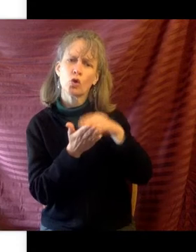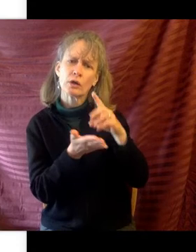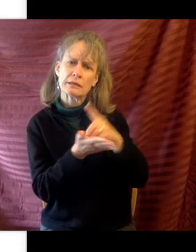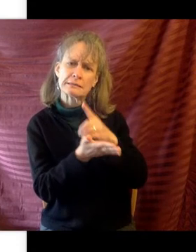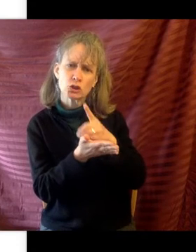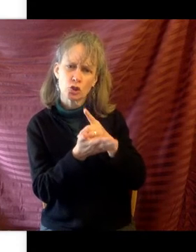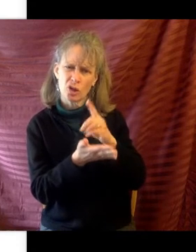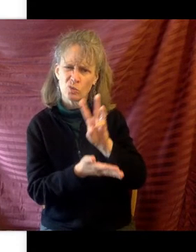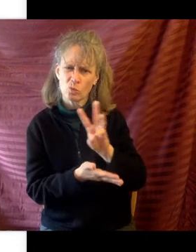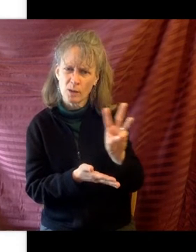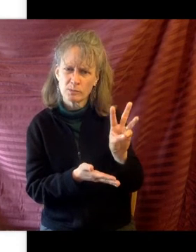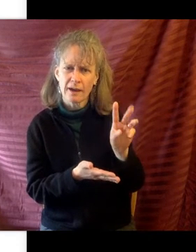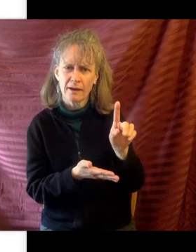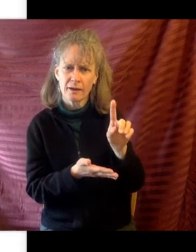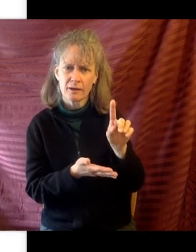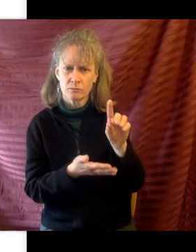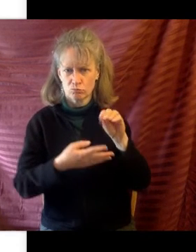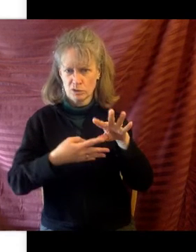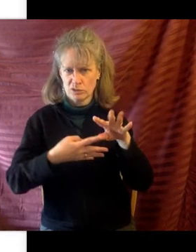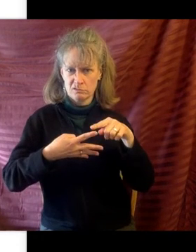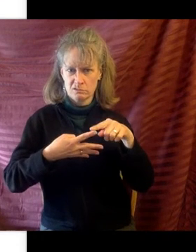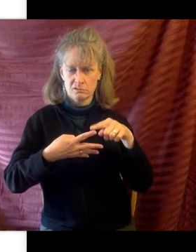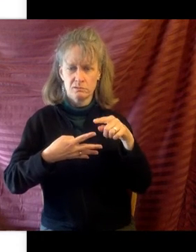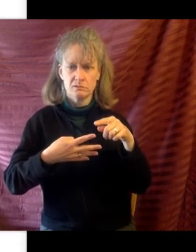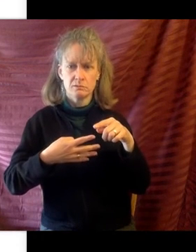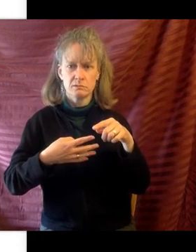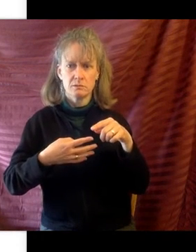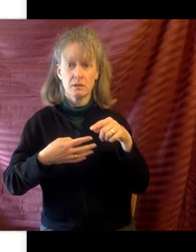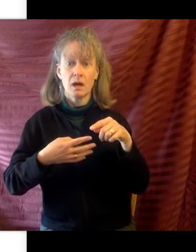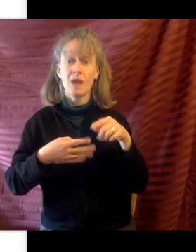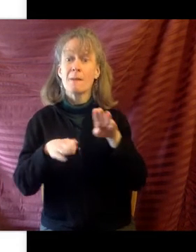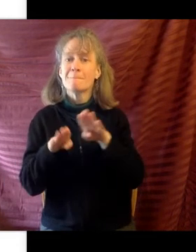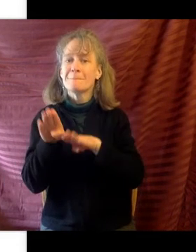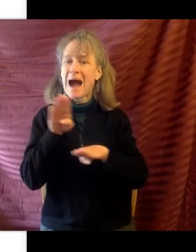"variation" and write down the definition. And the biological meaning